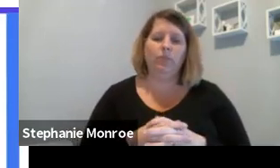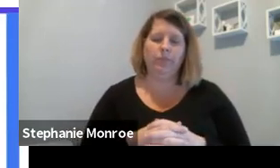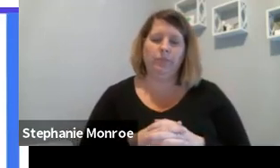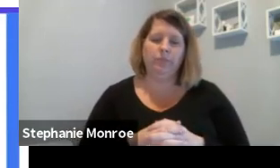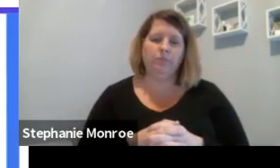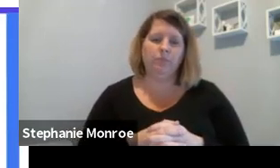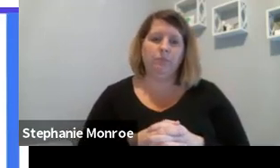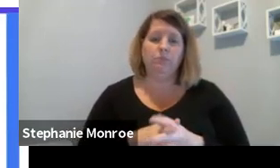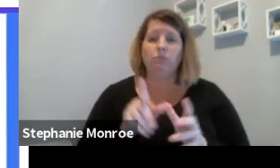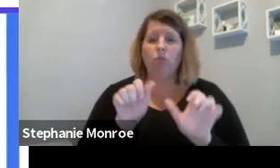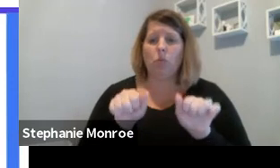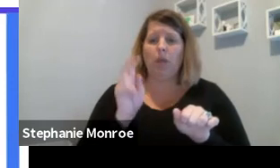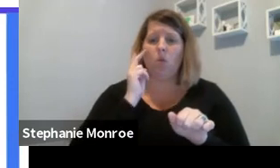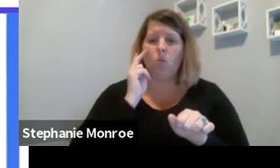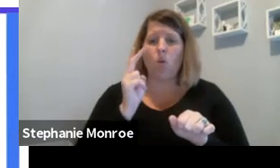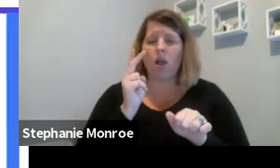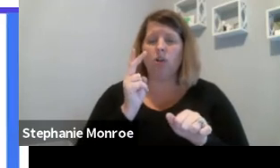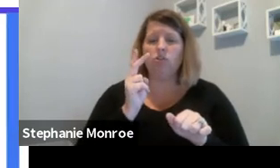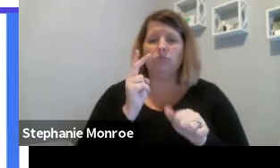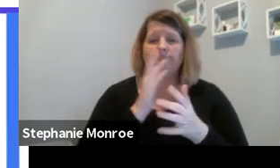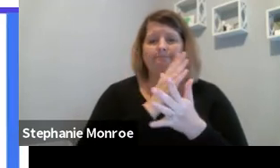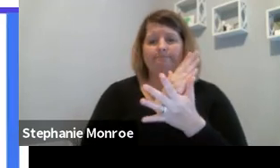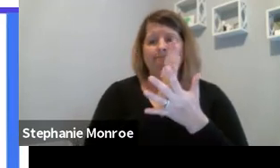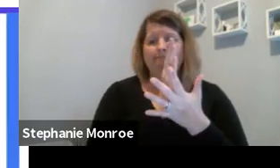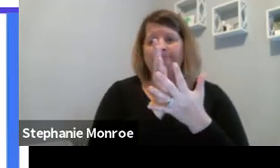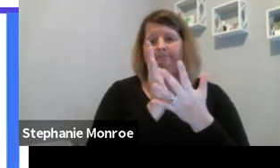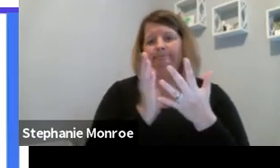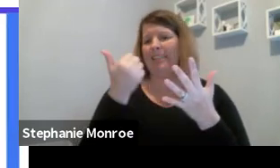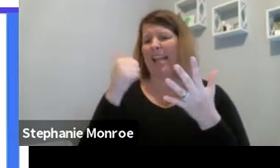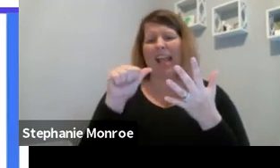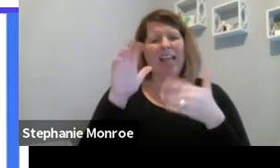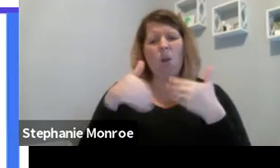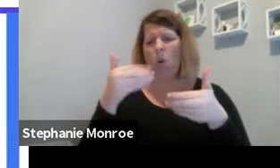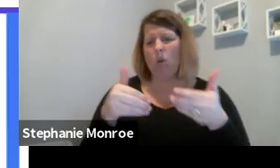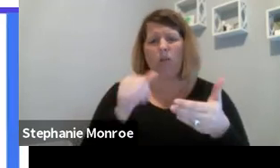You can watch these videos in any way that you wish to.